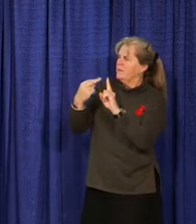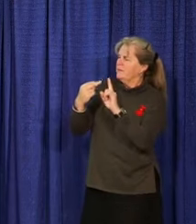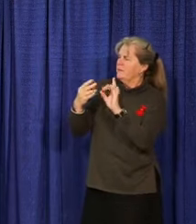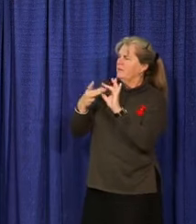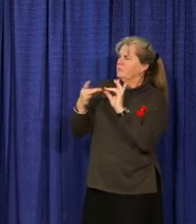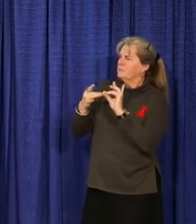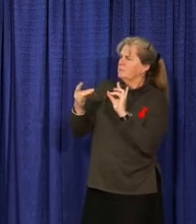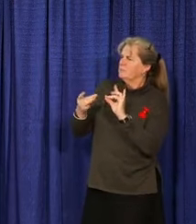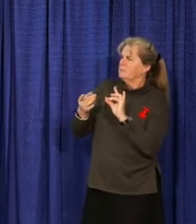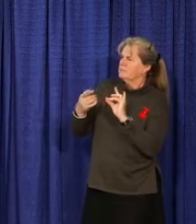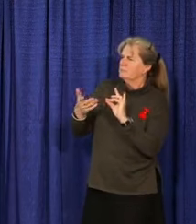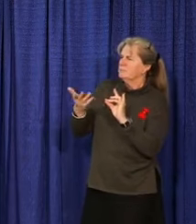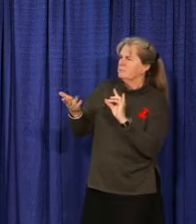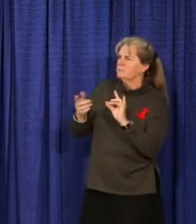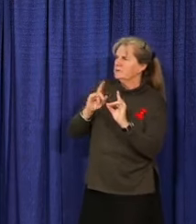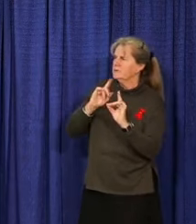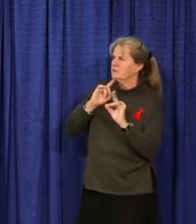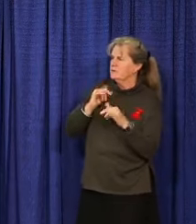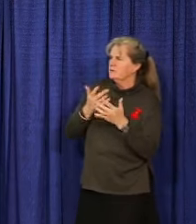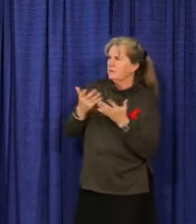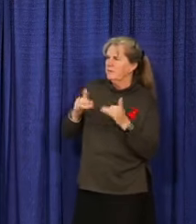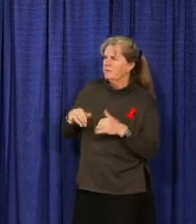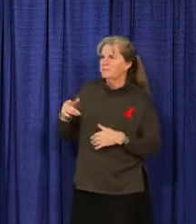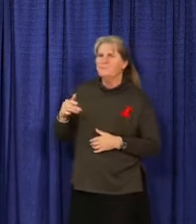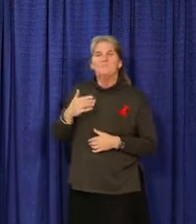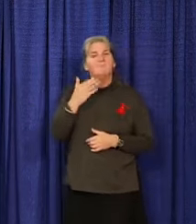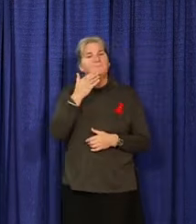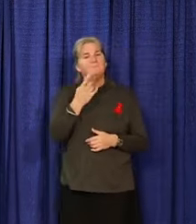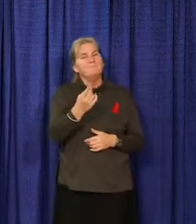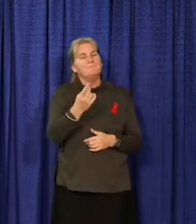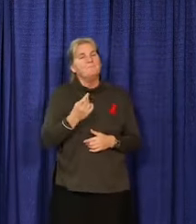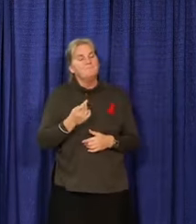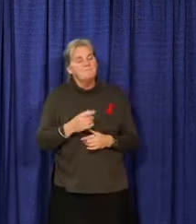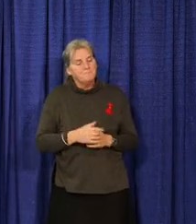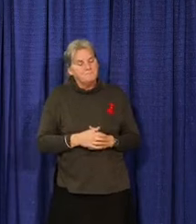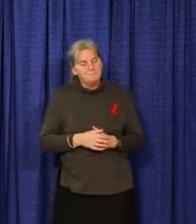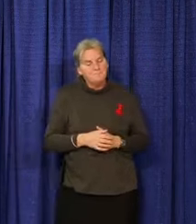response for people who have misgivings about the upcoming school year?